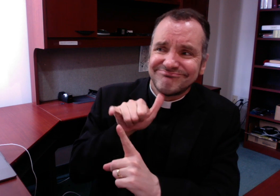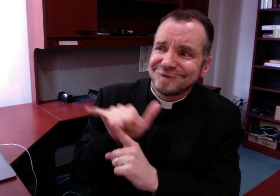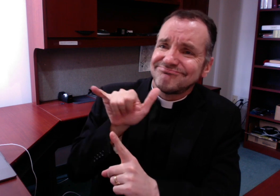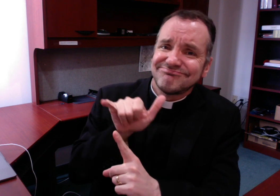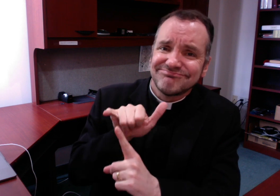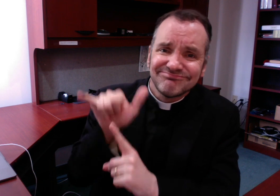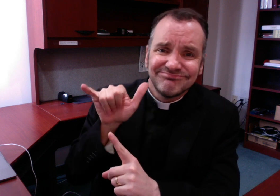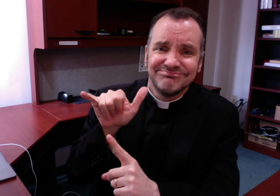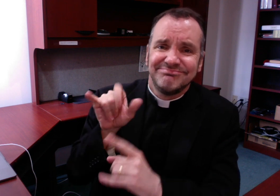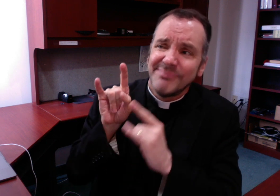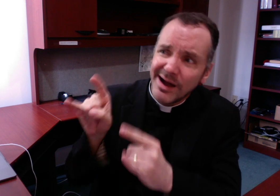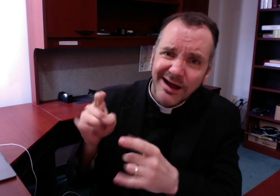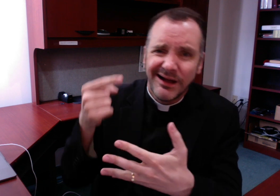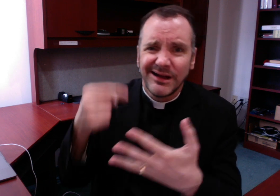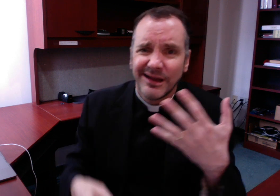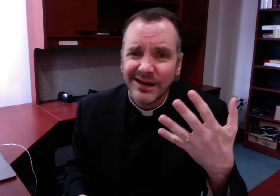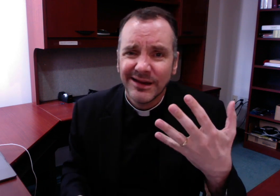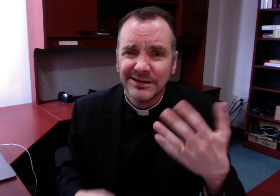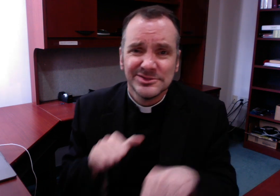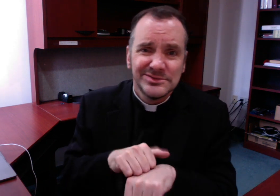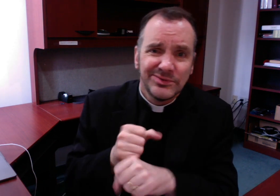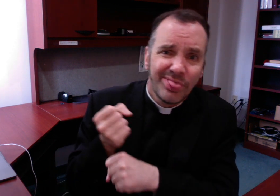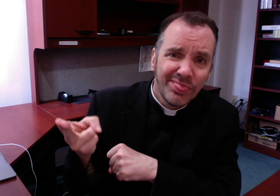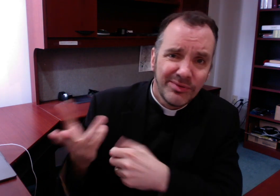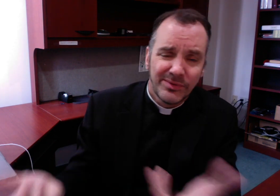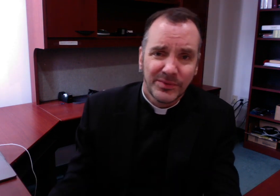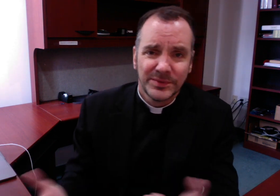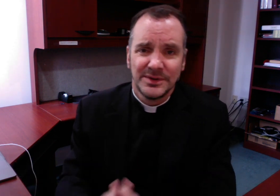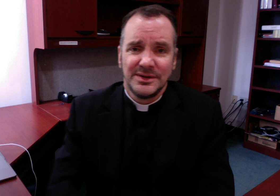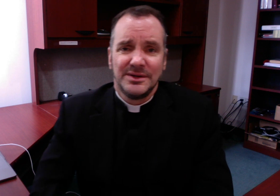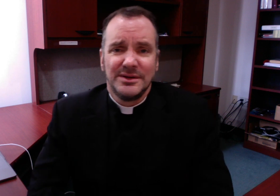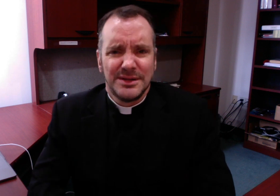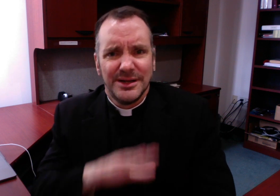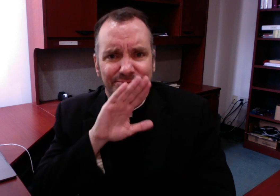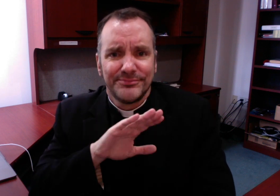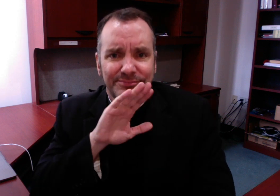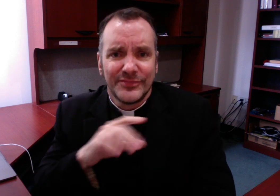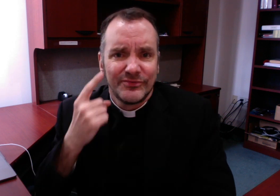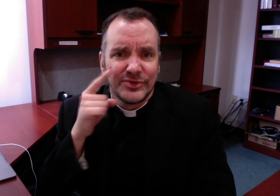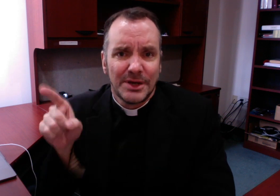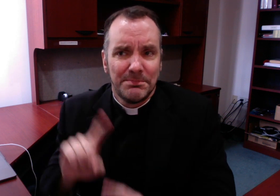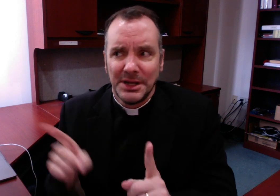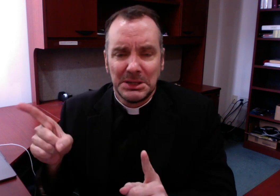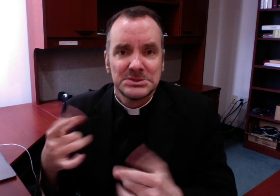persecute him and throw stones at him. That must have been frustrating for